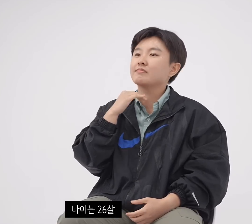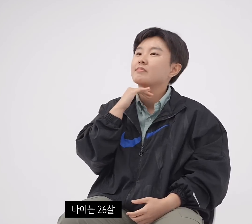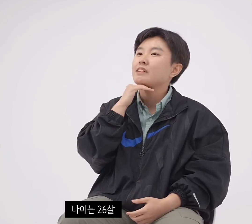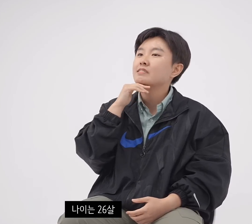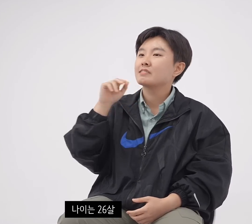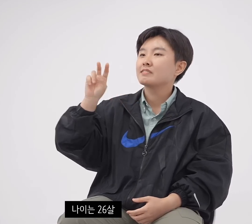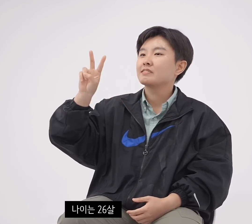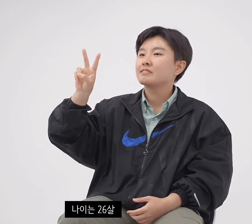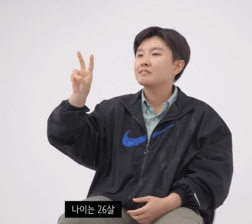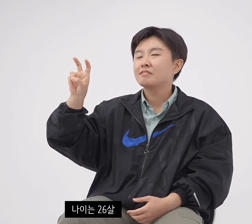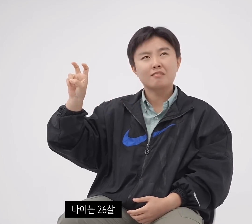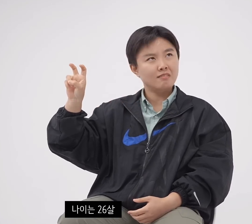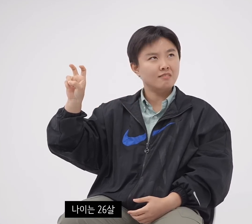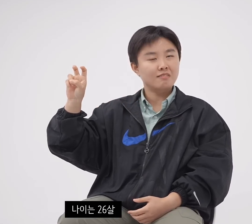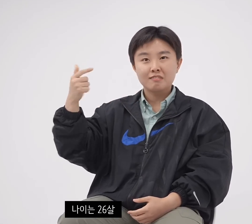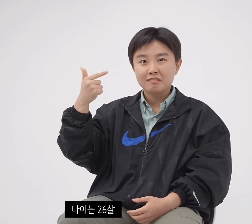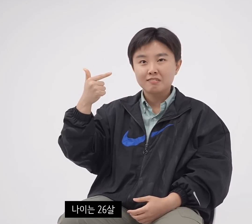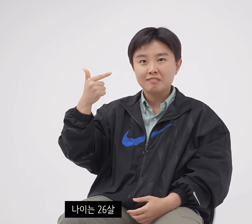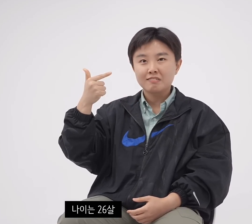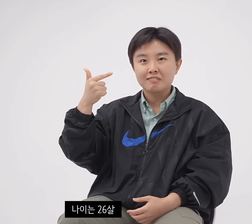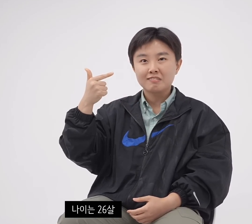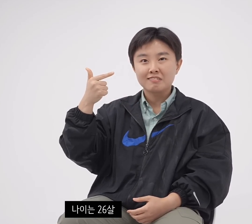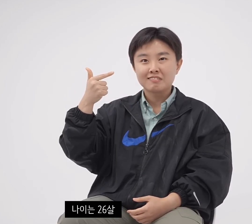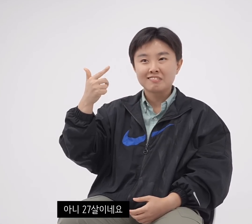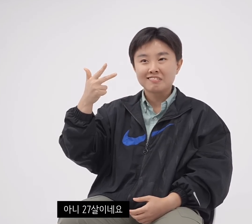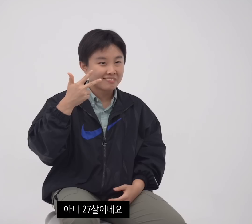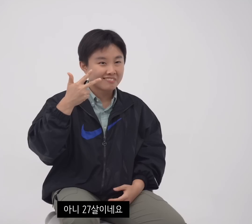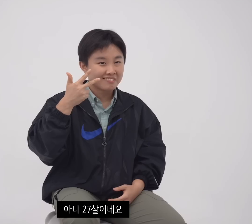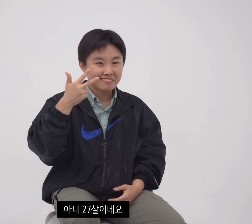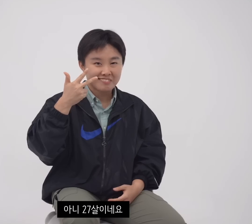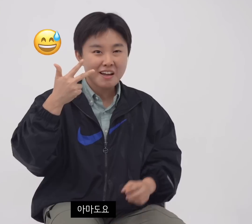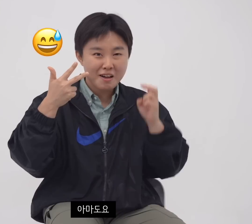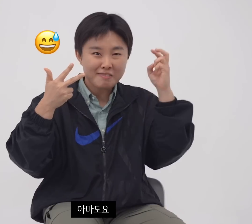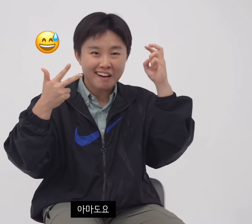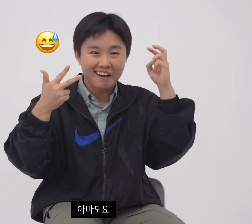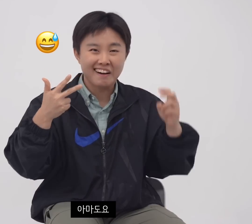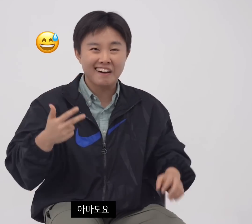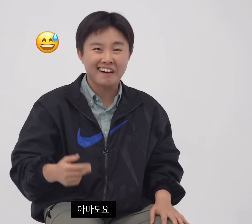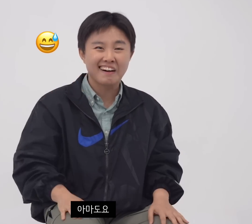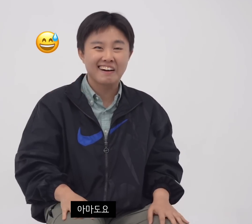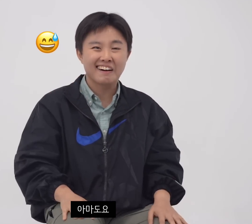I'm 26 or 27. 😅 I guess my